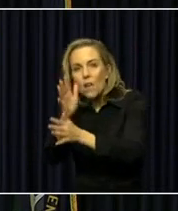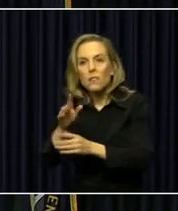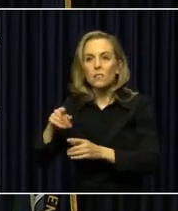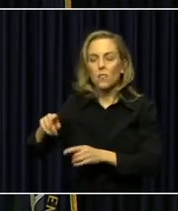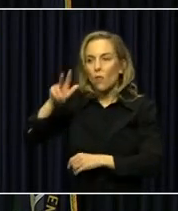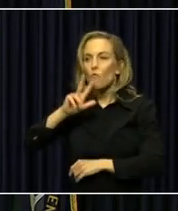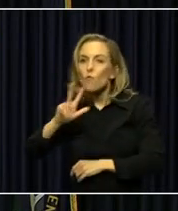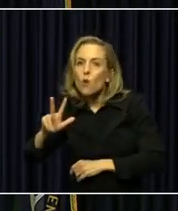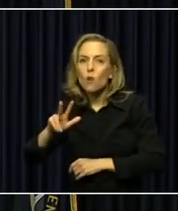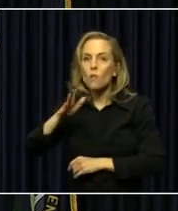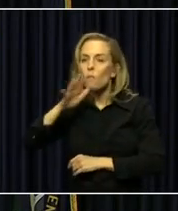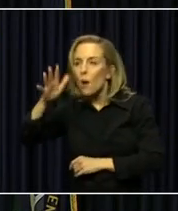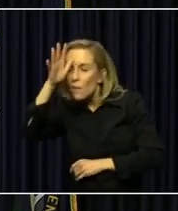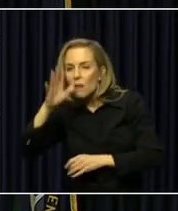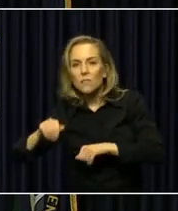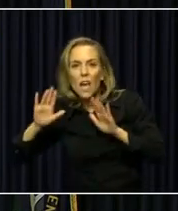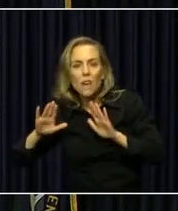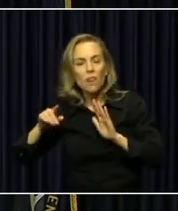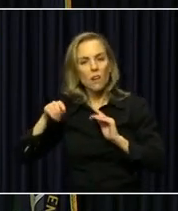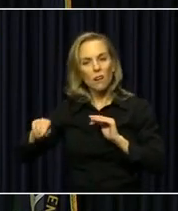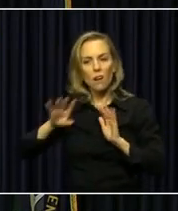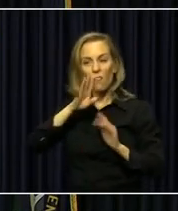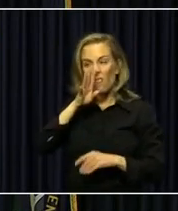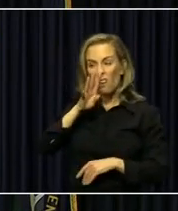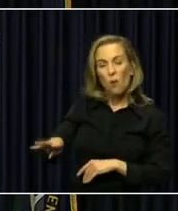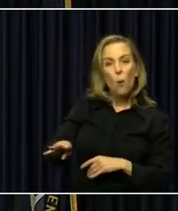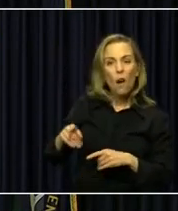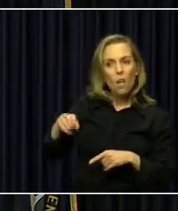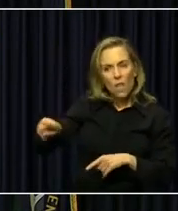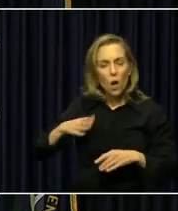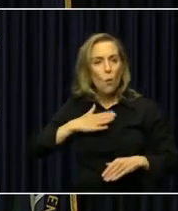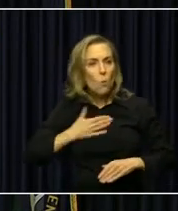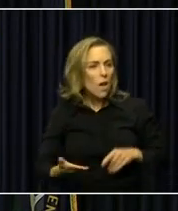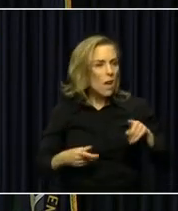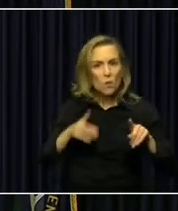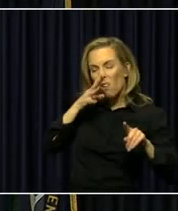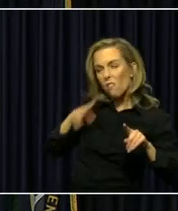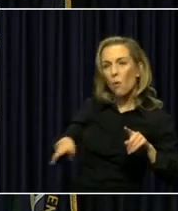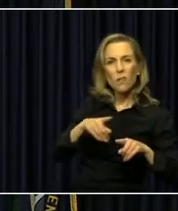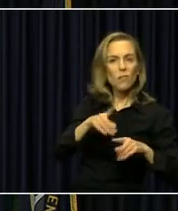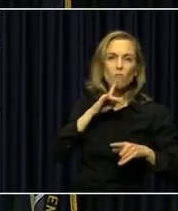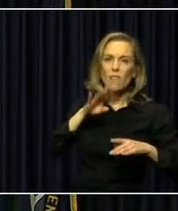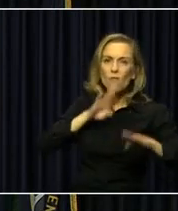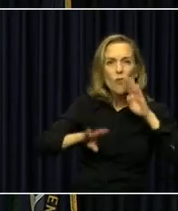REMEMBER ONE OF THE GUIDELINES ON WHEN WE'RE GOING TO BE ABLE TO START LOOSE EXPUNGEMENT